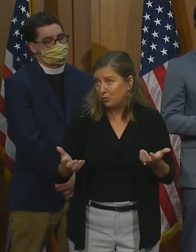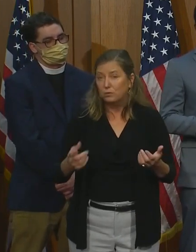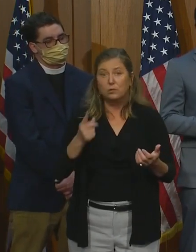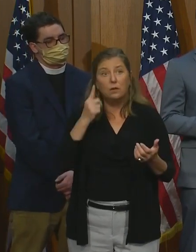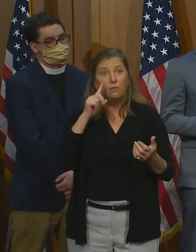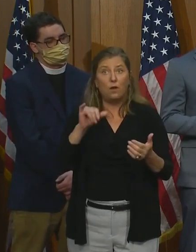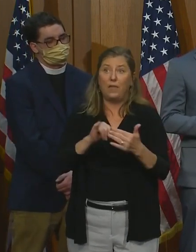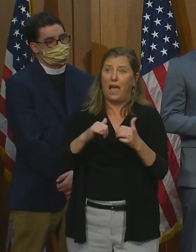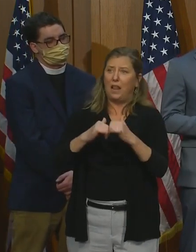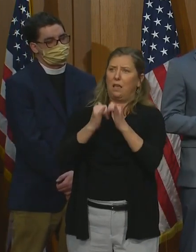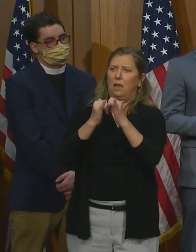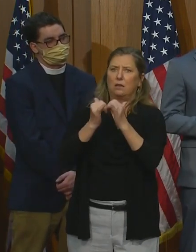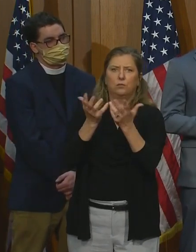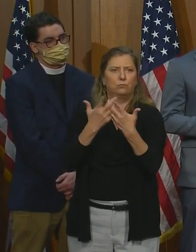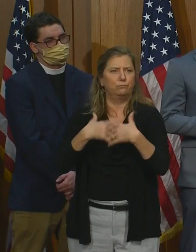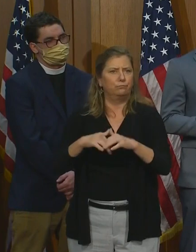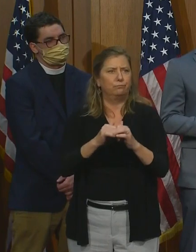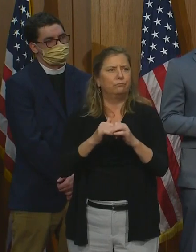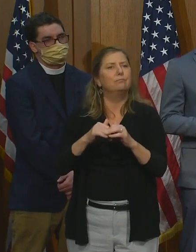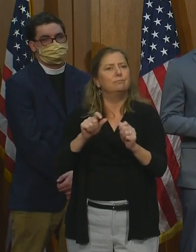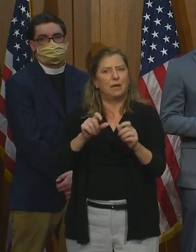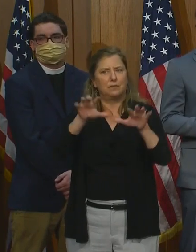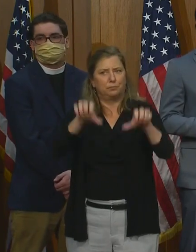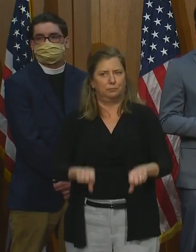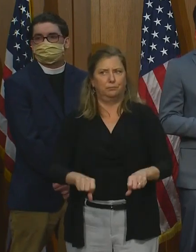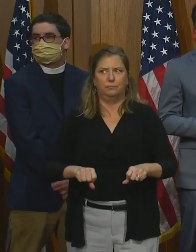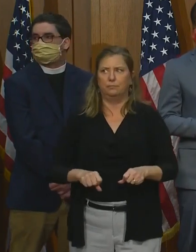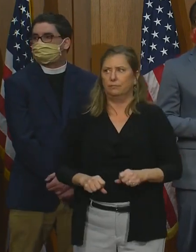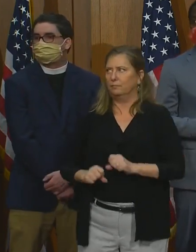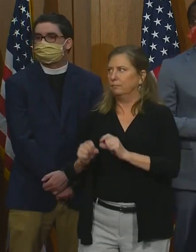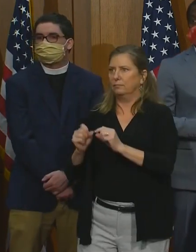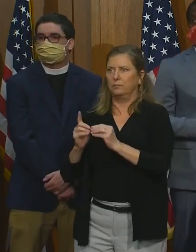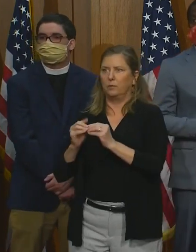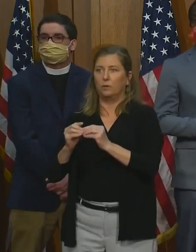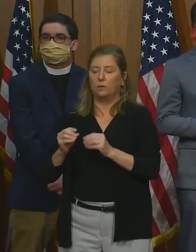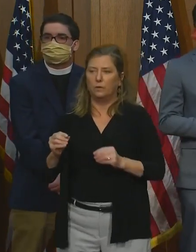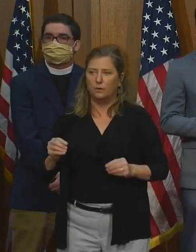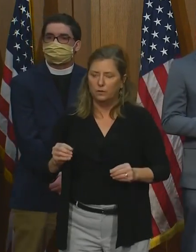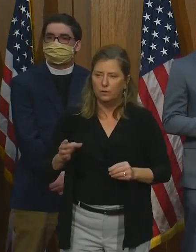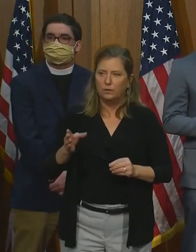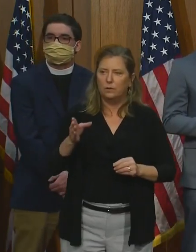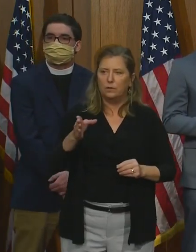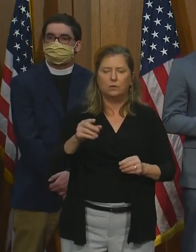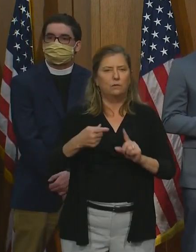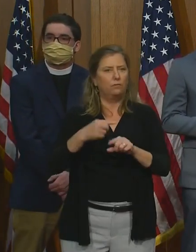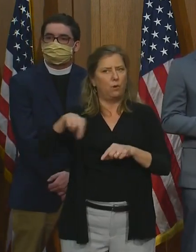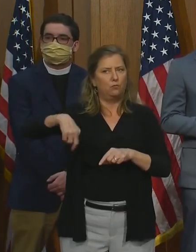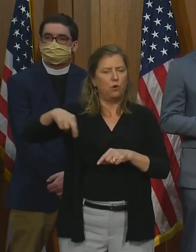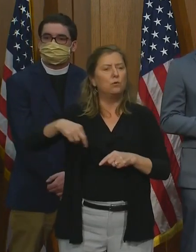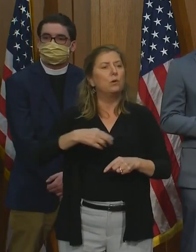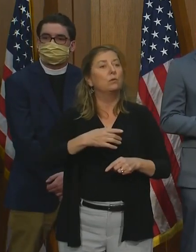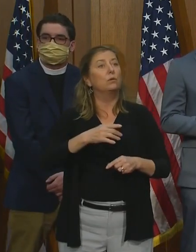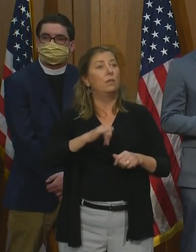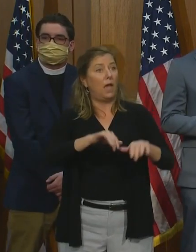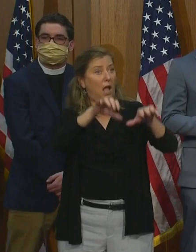STATUTE ARE- IN ORDER TO HEAL